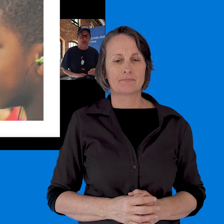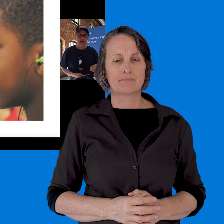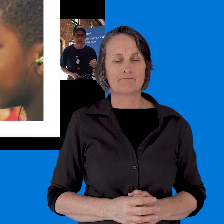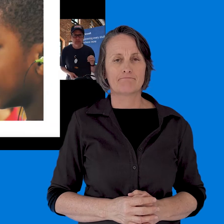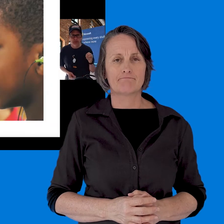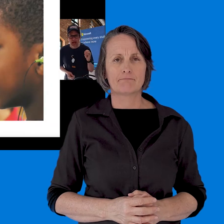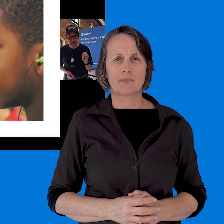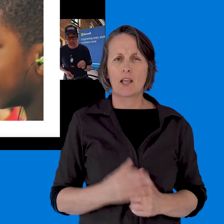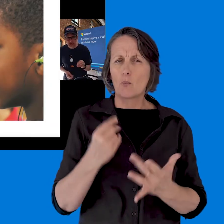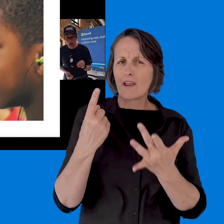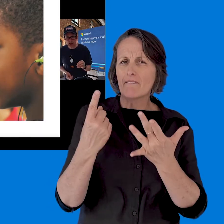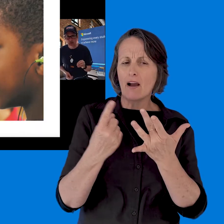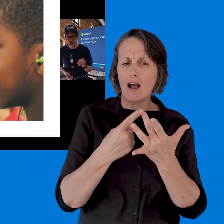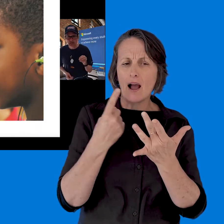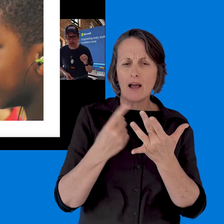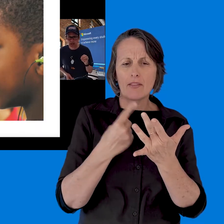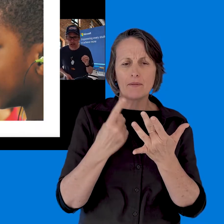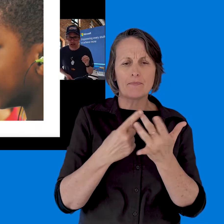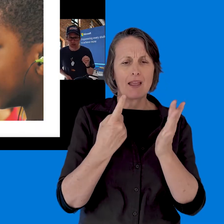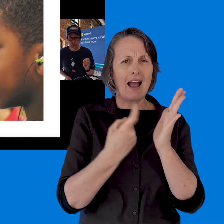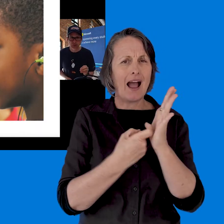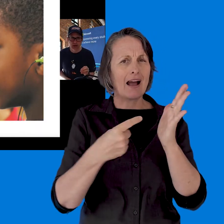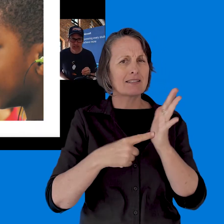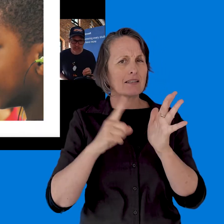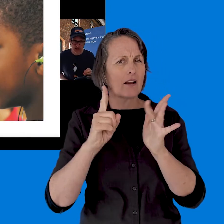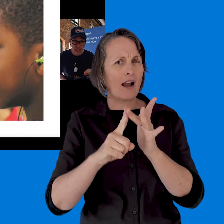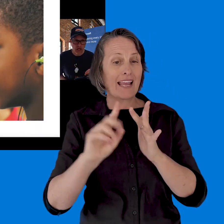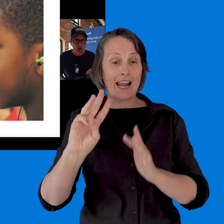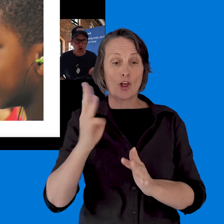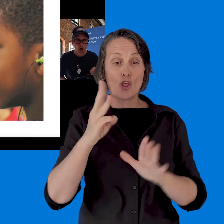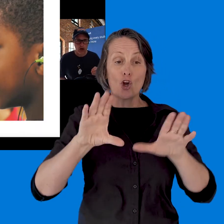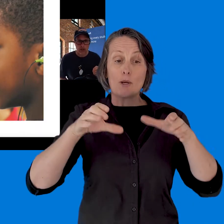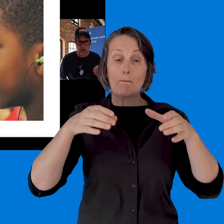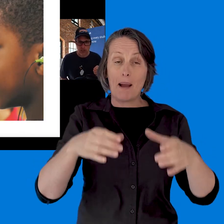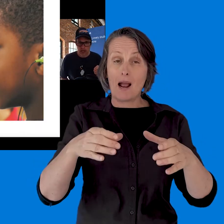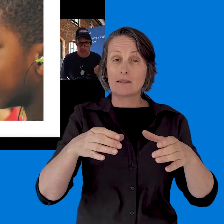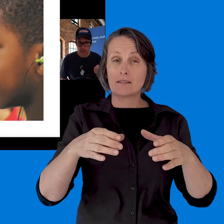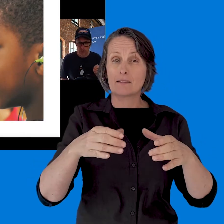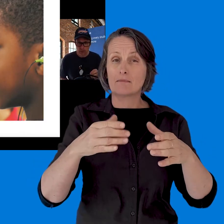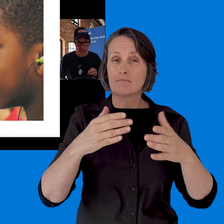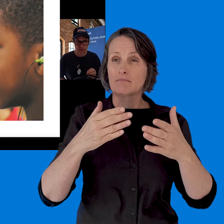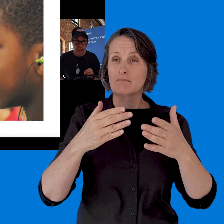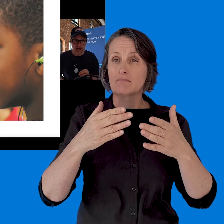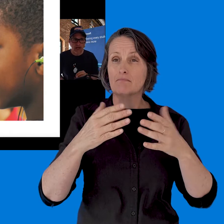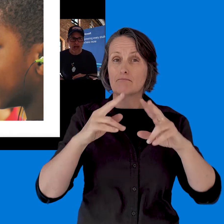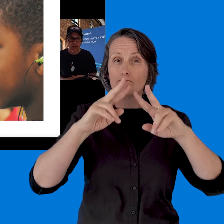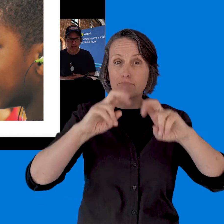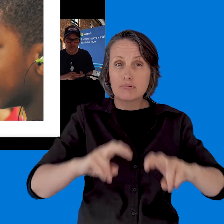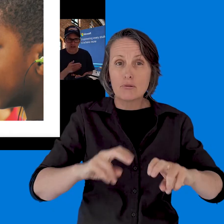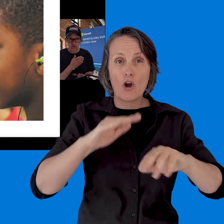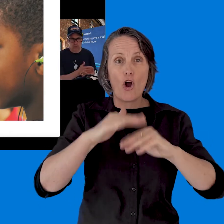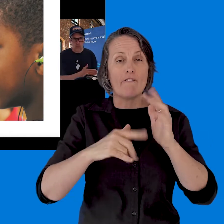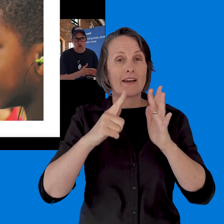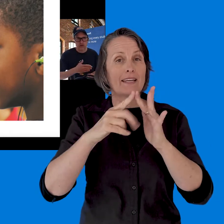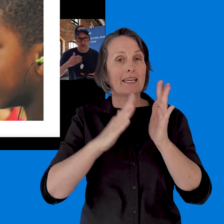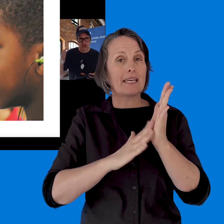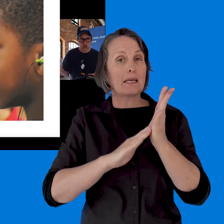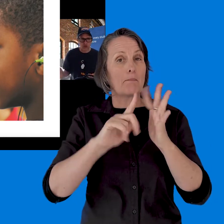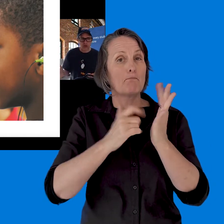There's RTI did a third party study on immersive reader, and they found that fourth to 12th